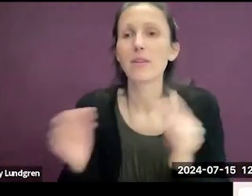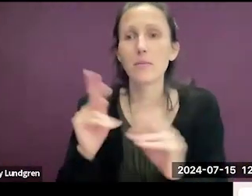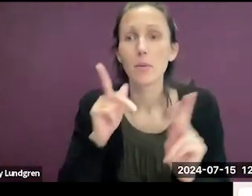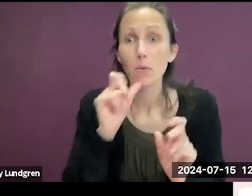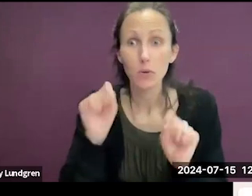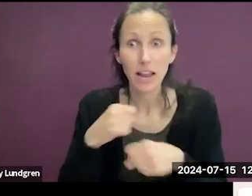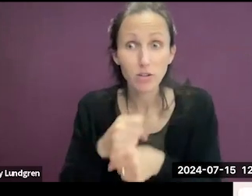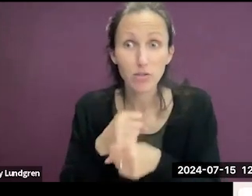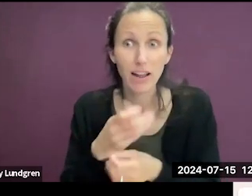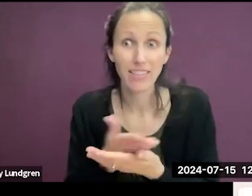the better off we are.